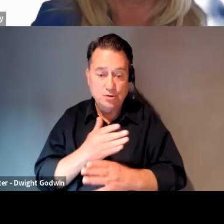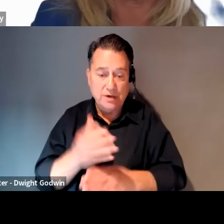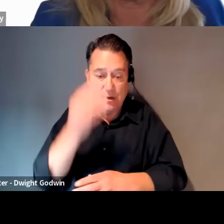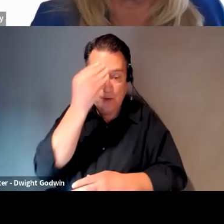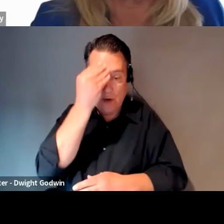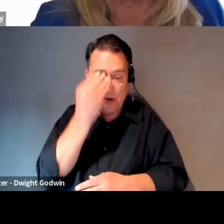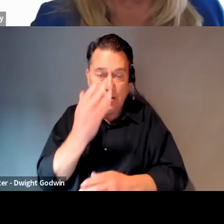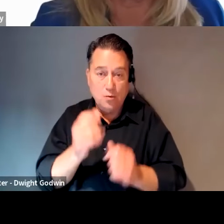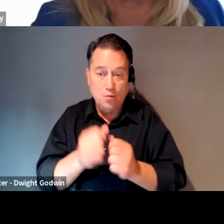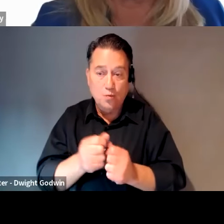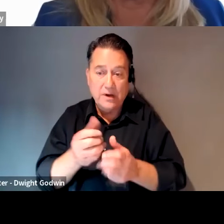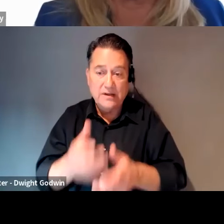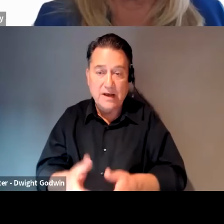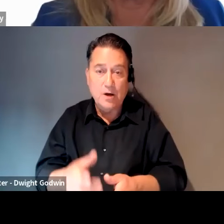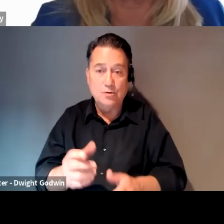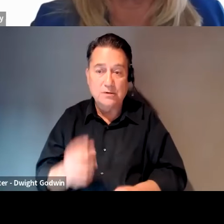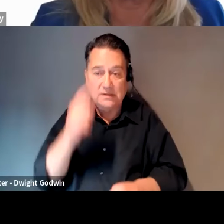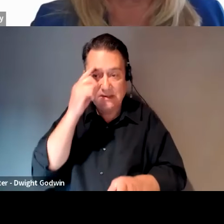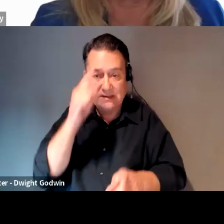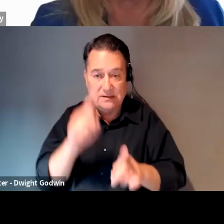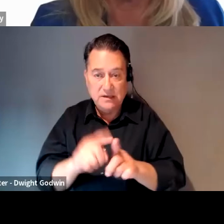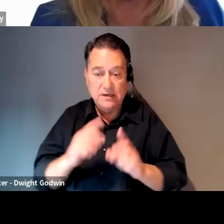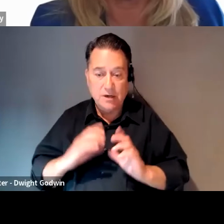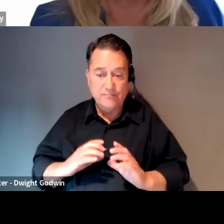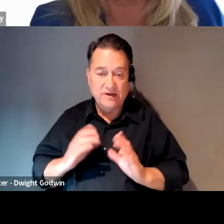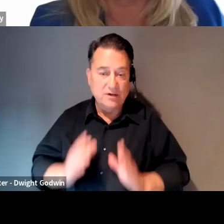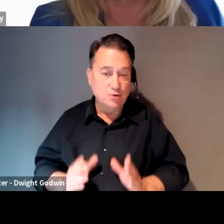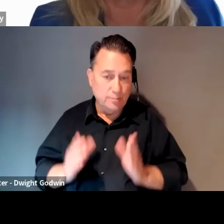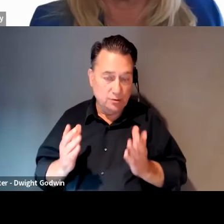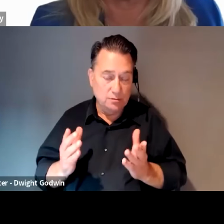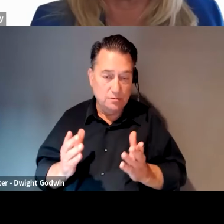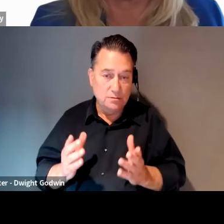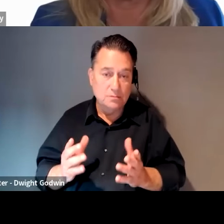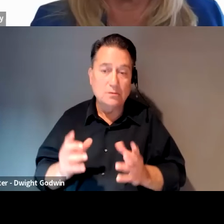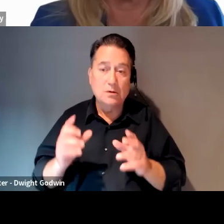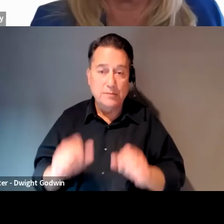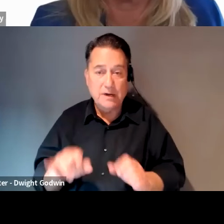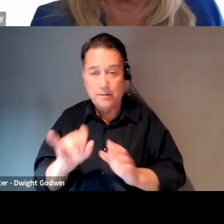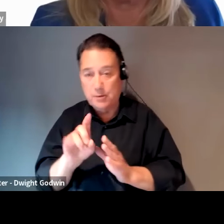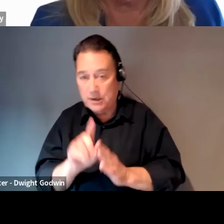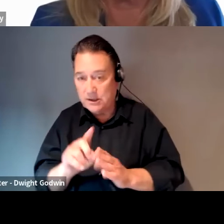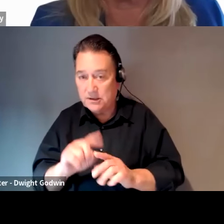without consent of the consumer. And so being able to identify the different regulations